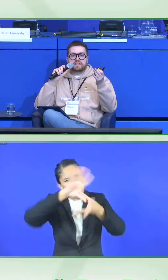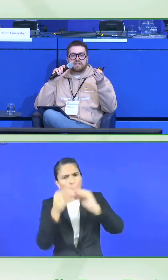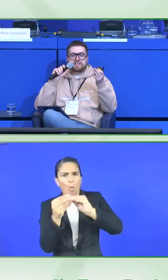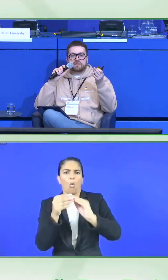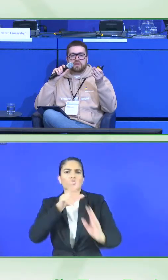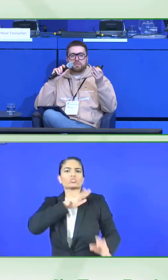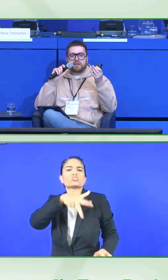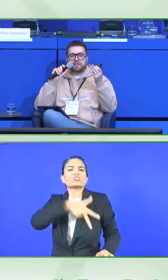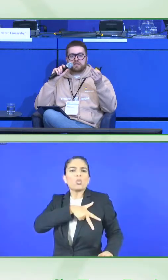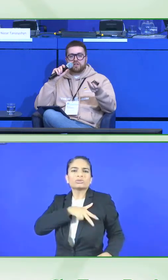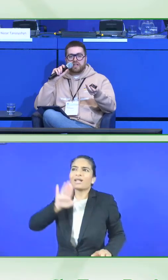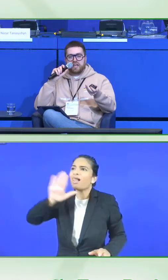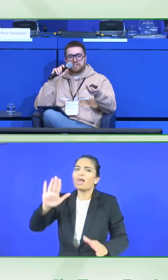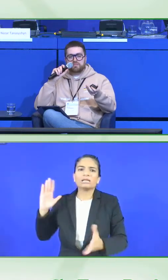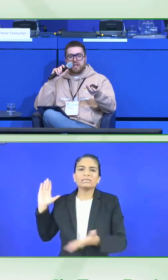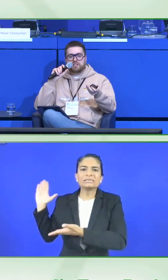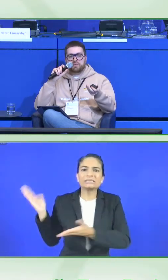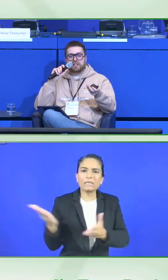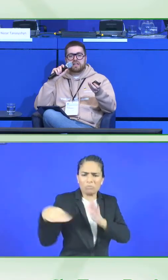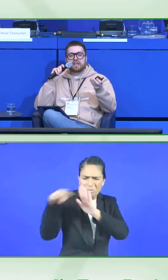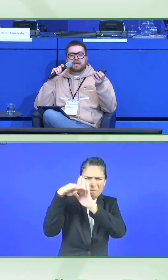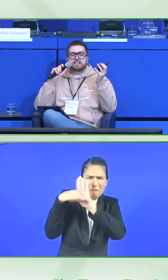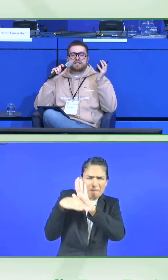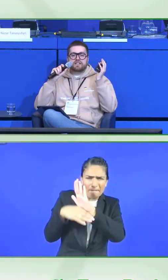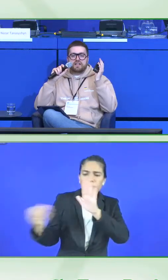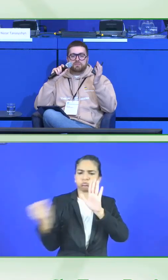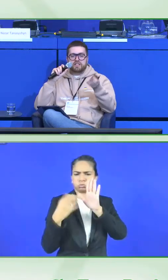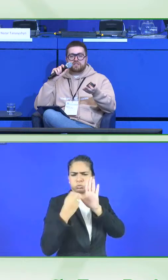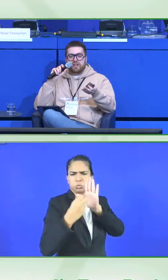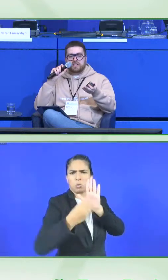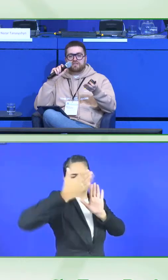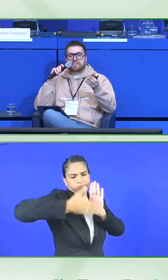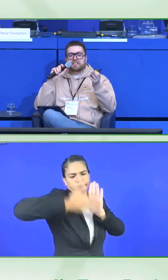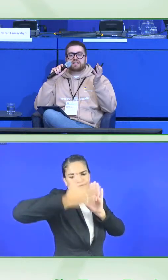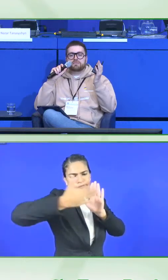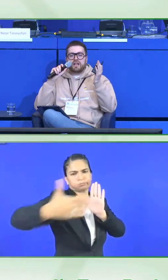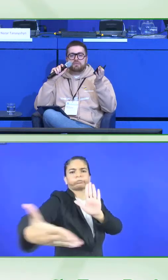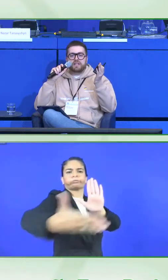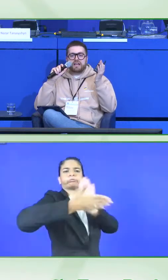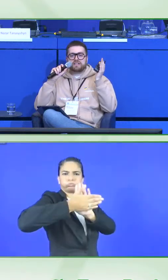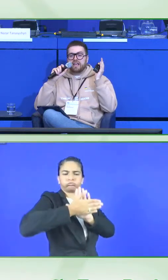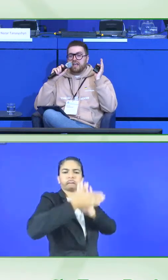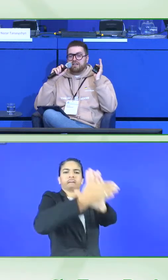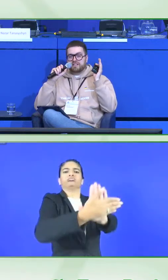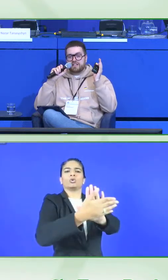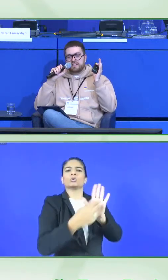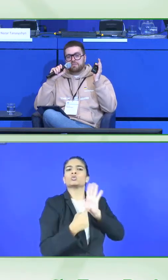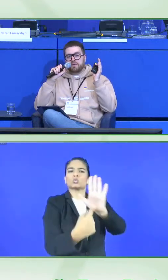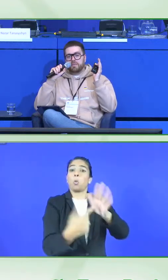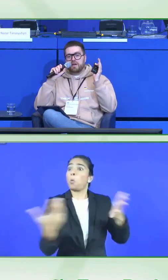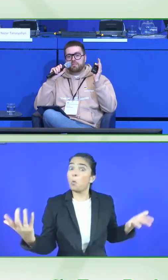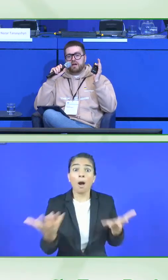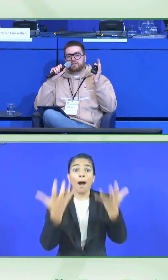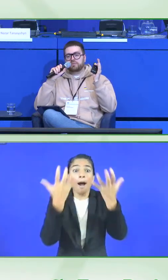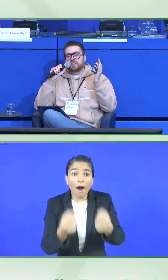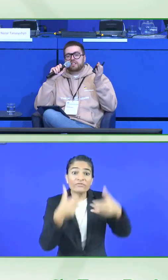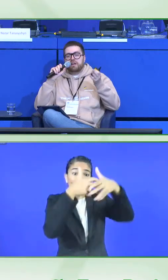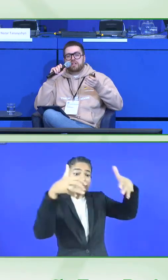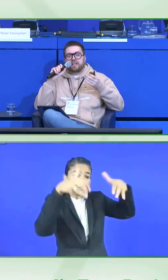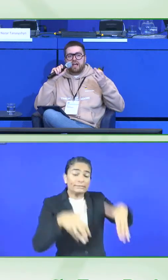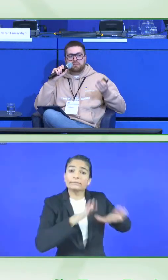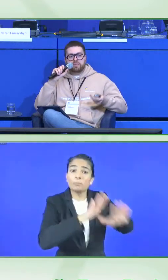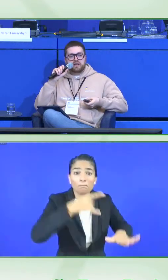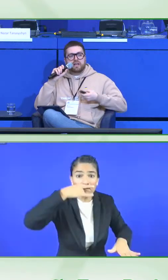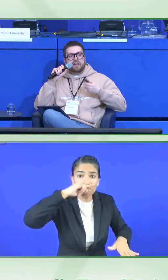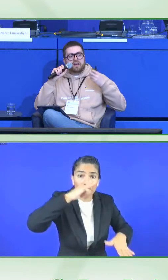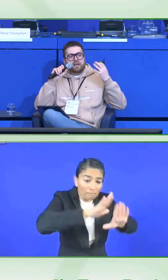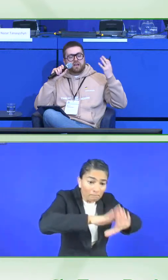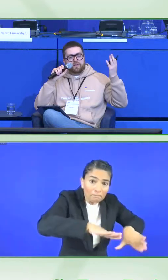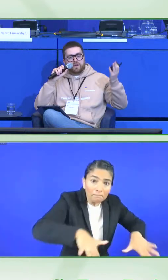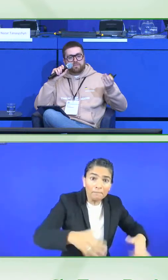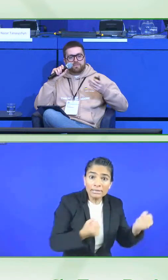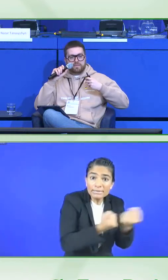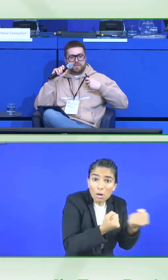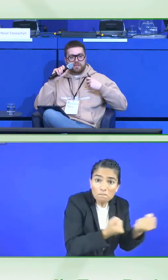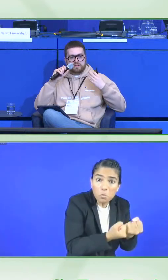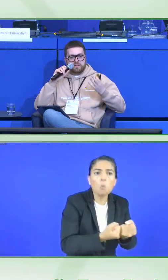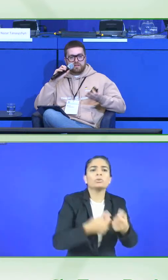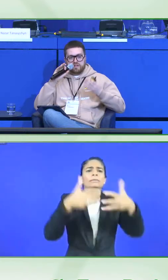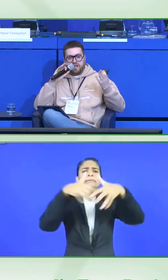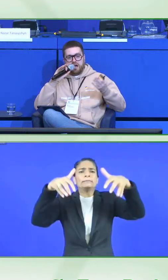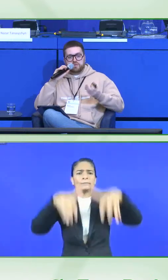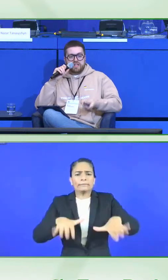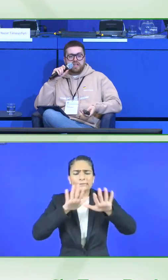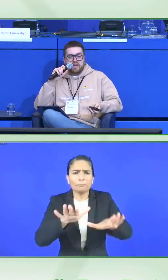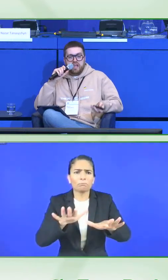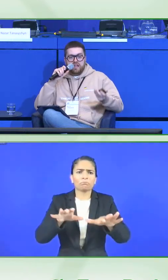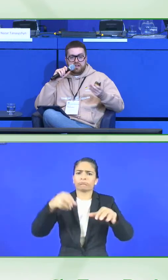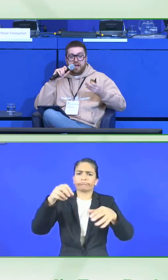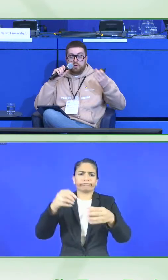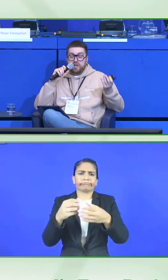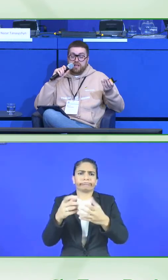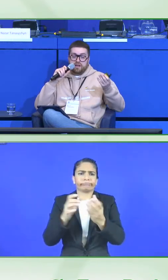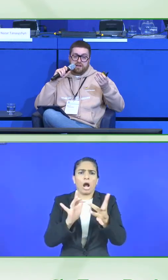We have got a big challenge, it is needless to say what it is is unjust Russian war.